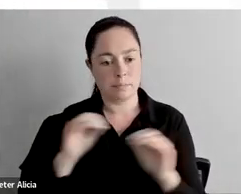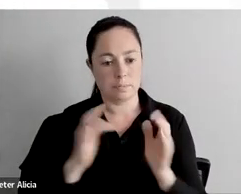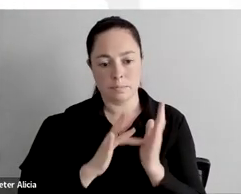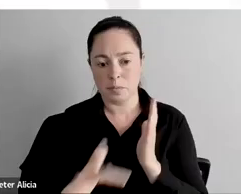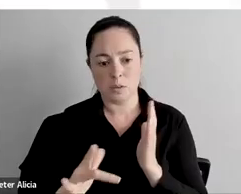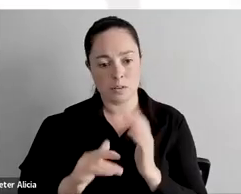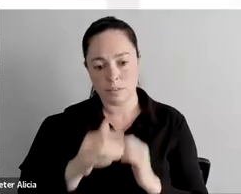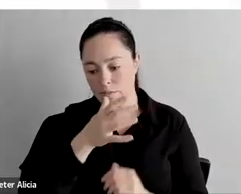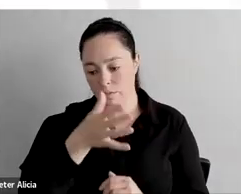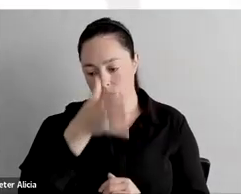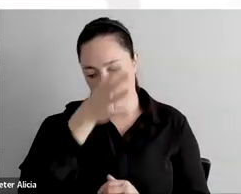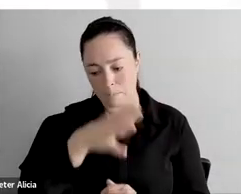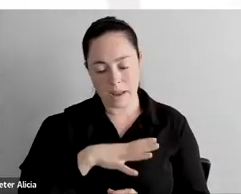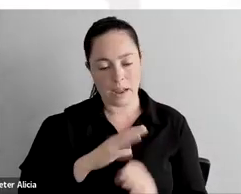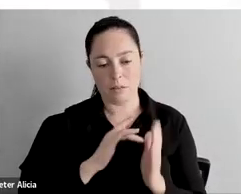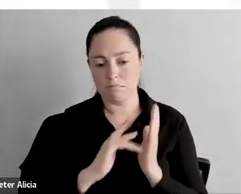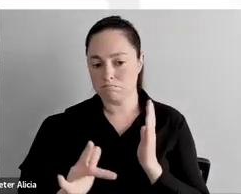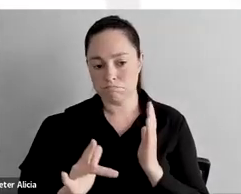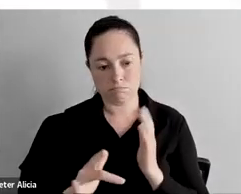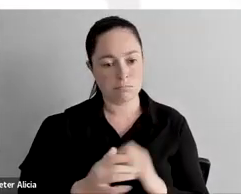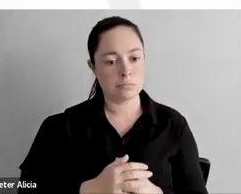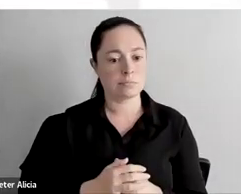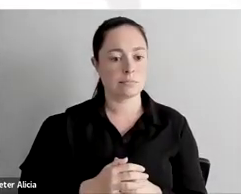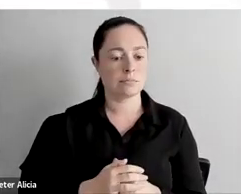are in the bar chart and it also is important to